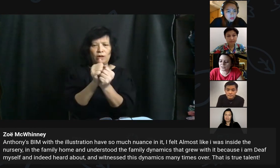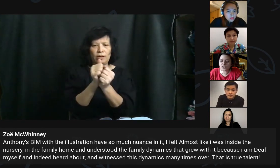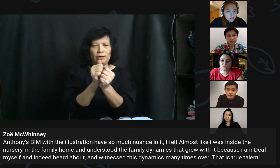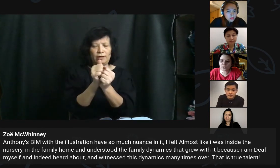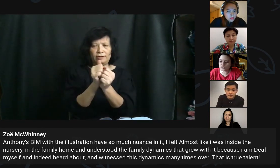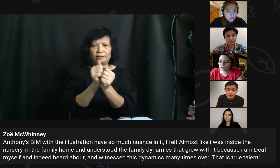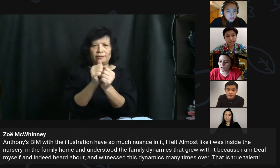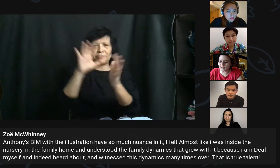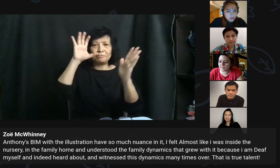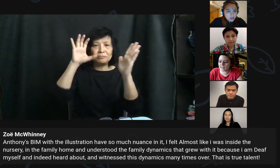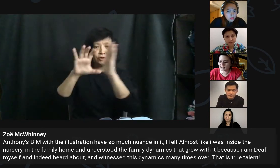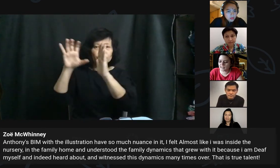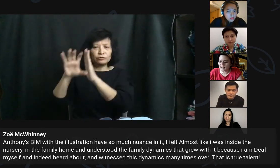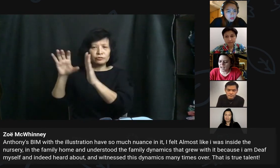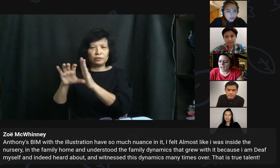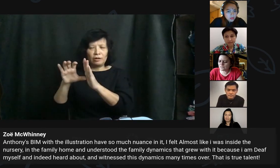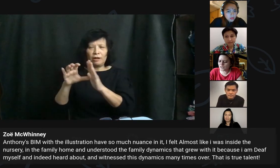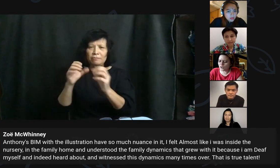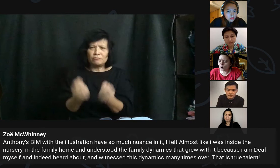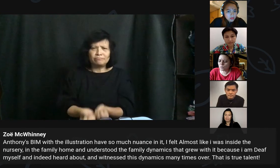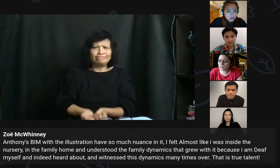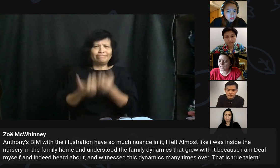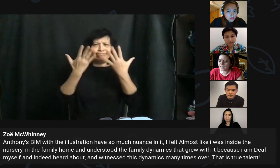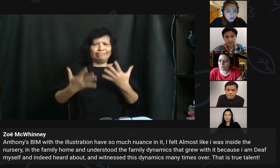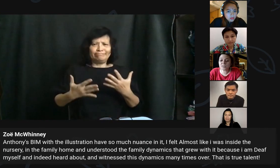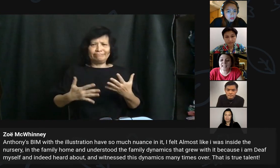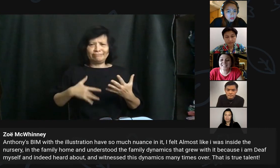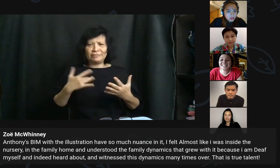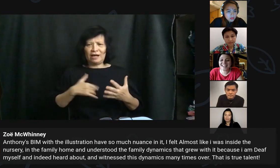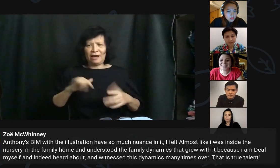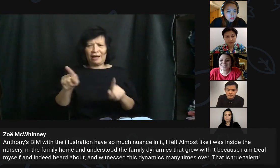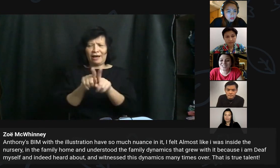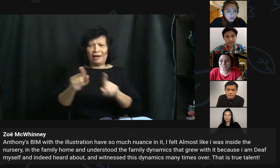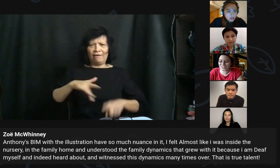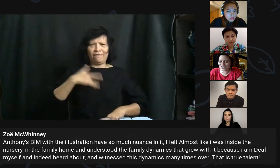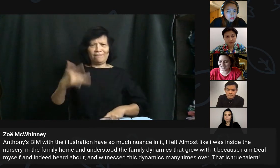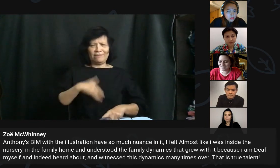have so much nuance in it. I felt almost like I was inside the nursery,